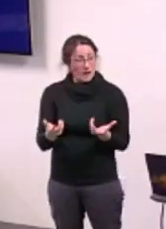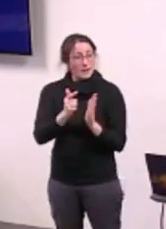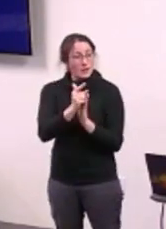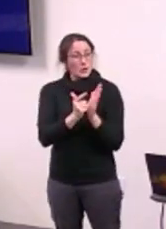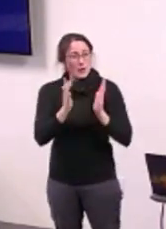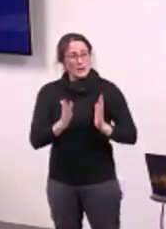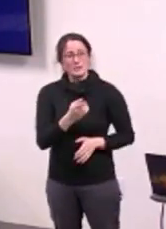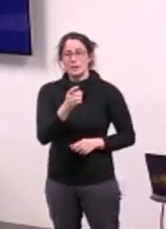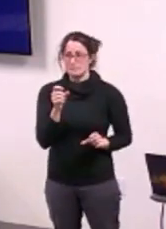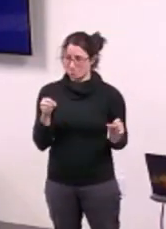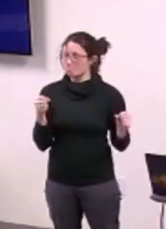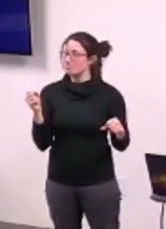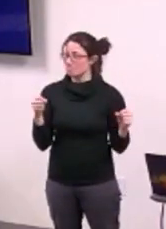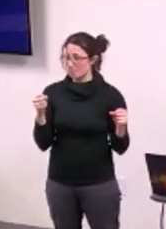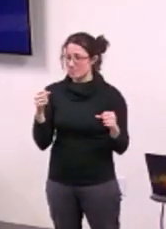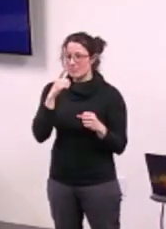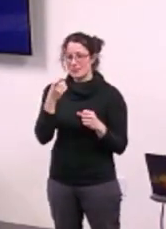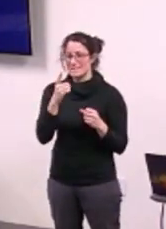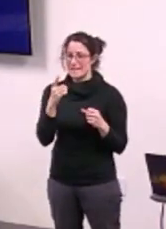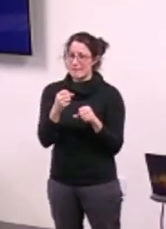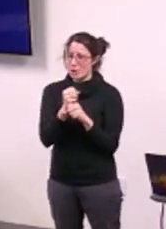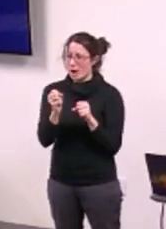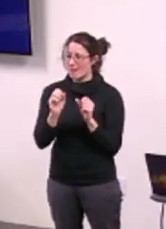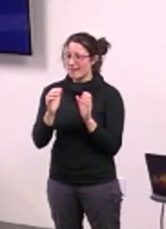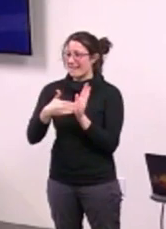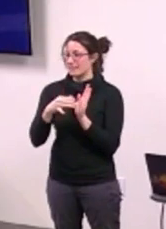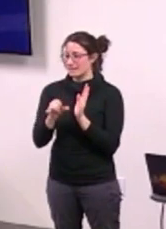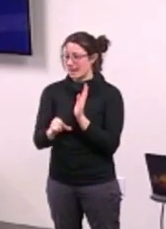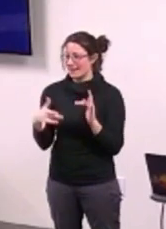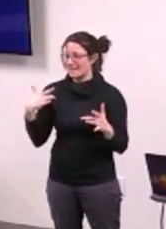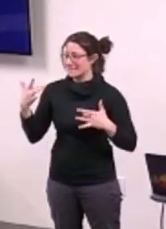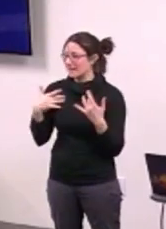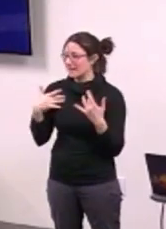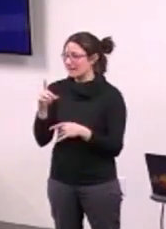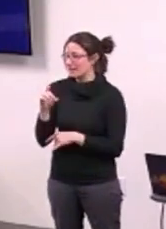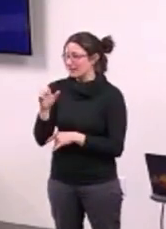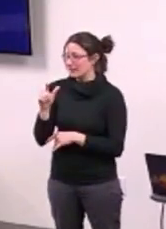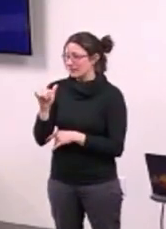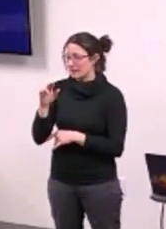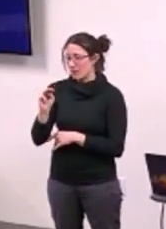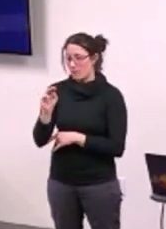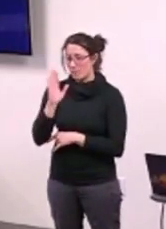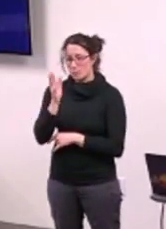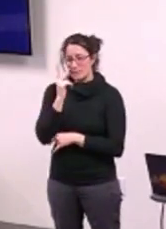Because they've fought some cases against it. Excited delirium, you'll see often in cases involving our children